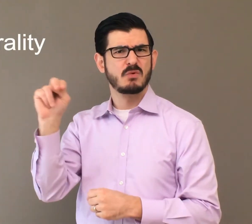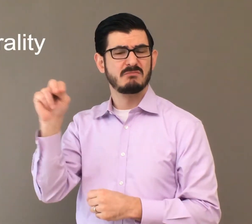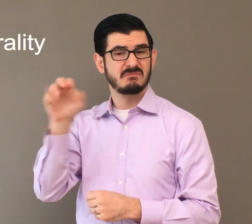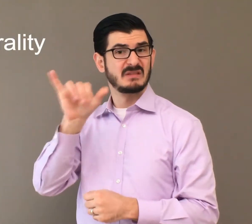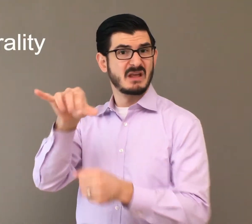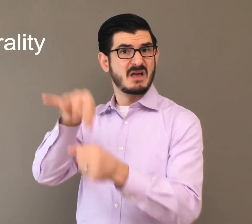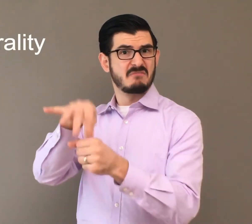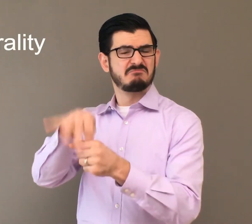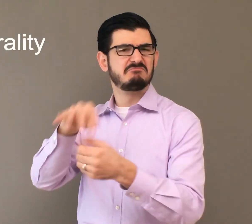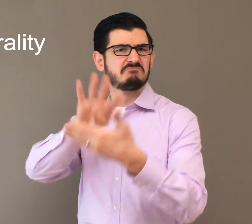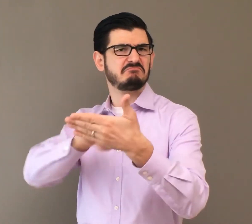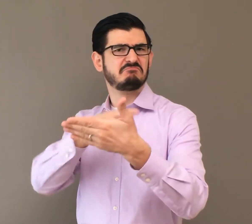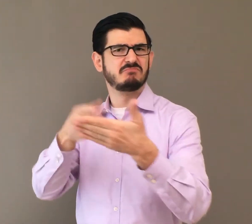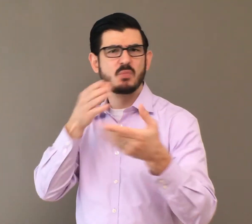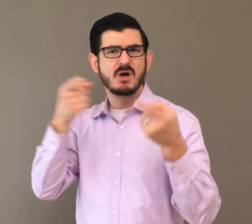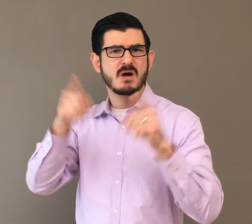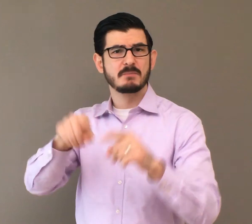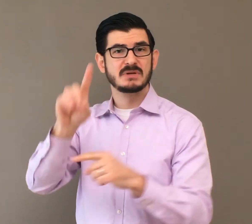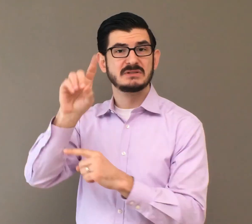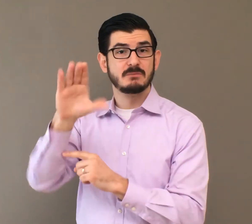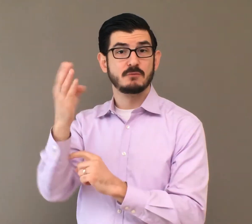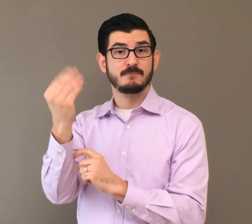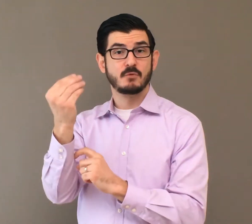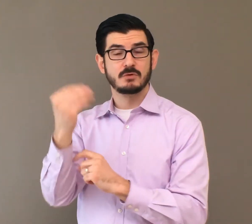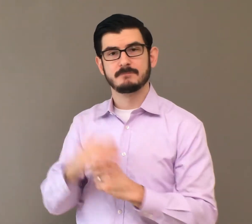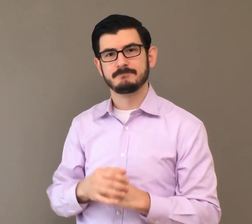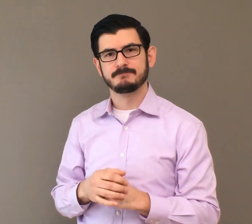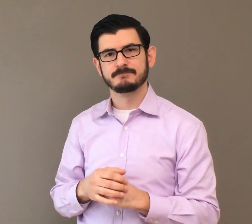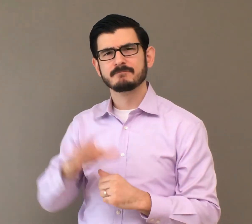on Net Neutrality, on December 14.